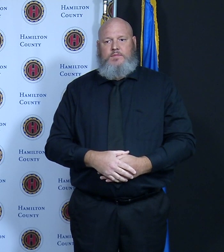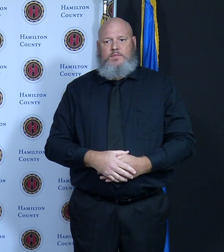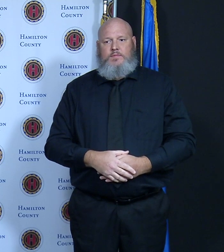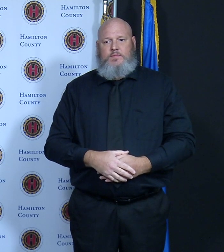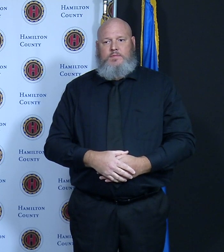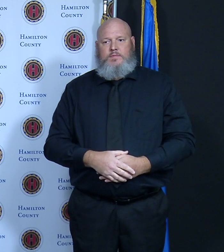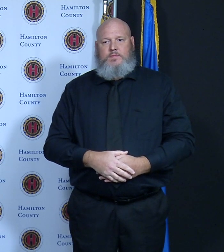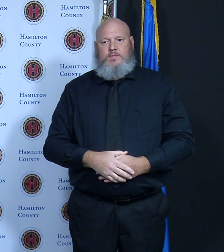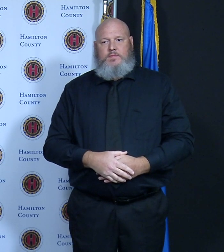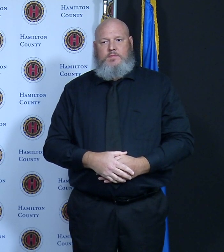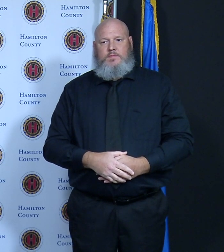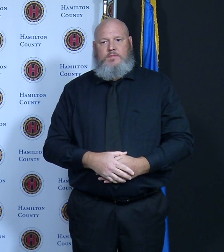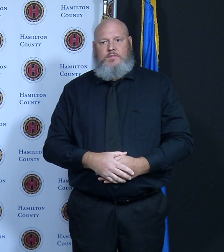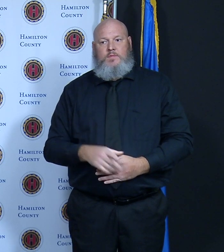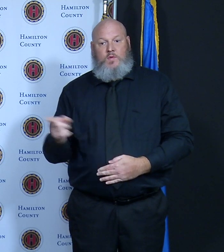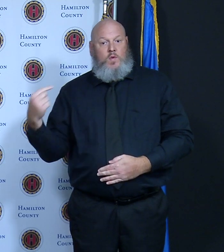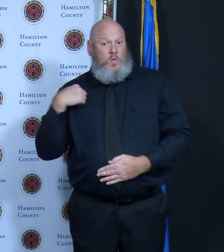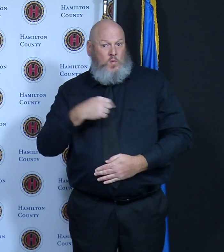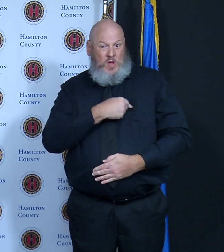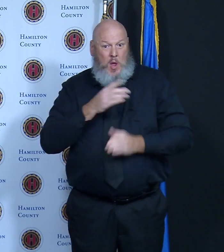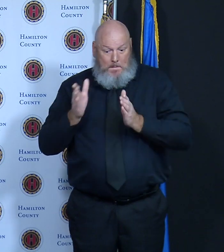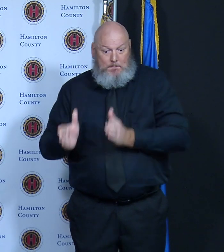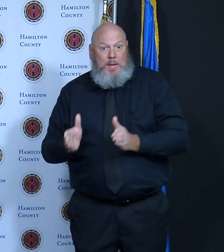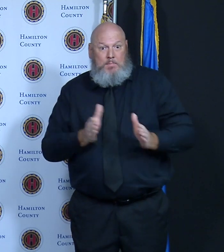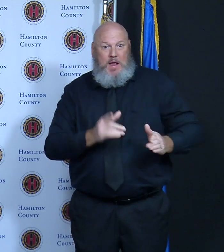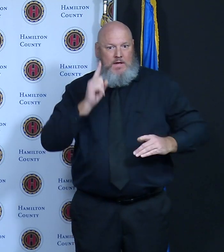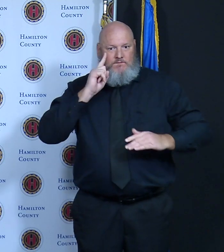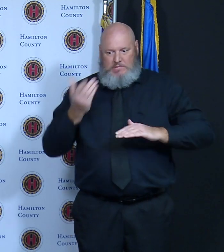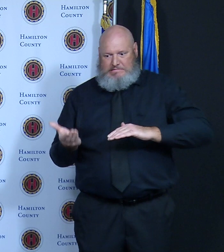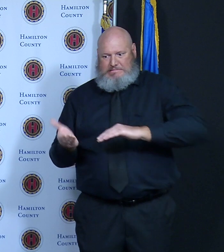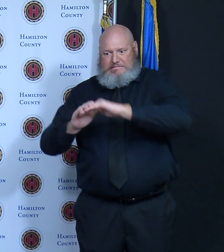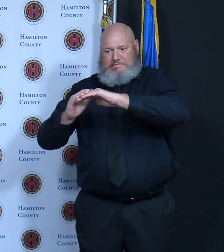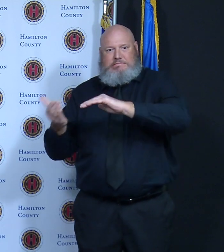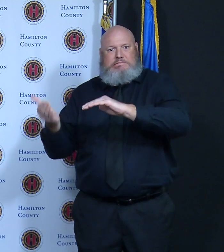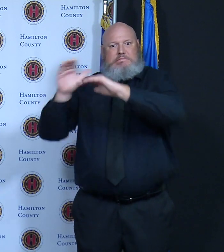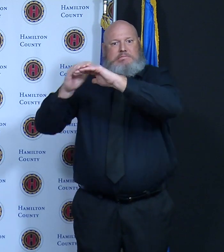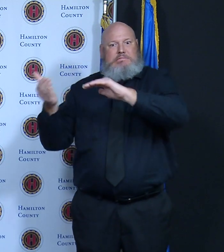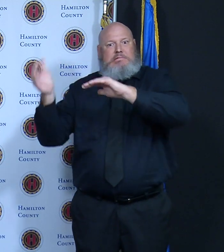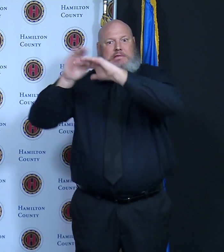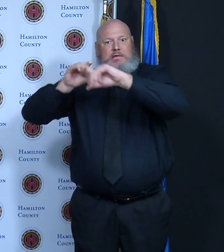greater need for PPE which is personal protective equipment today we're going